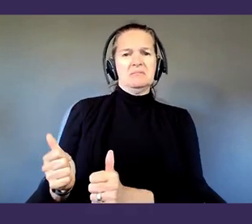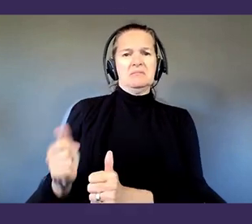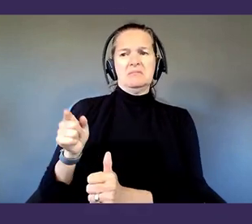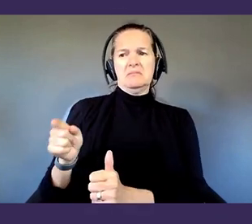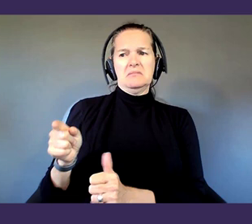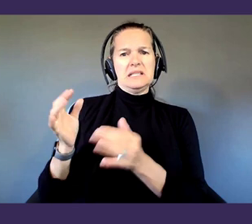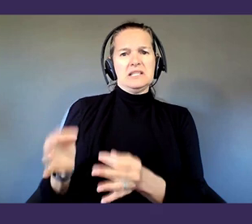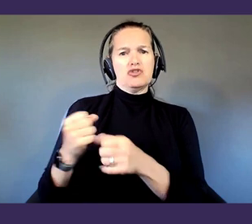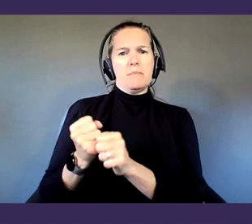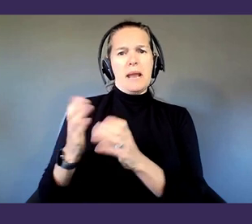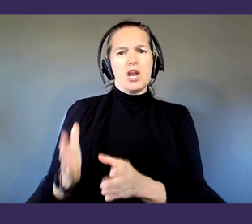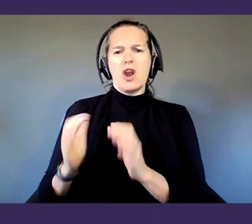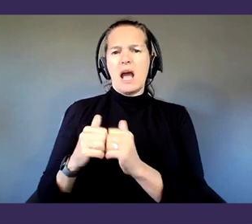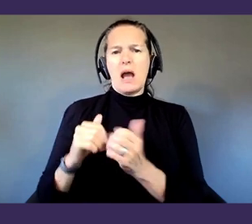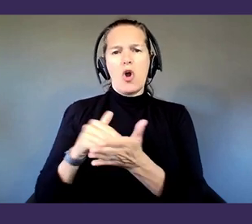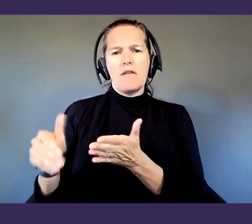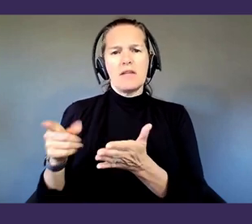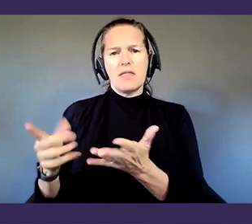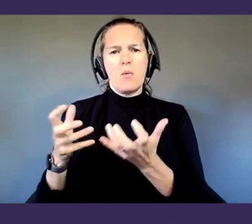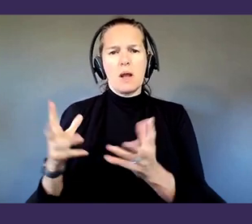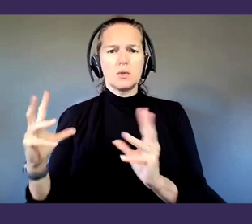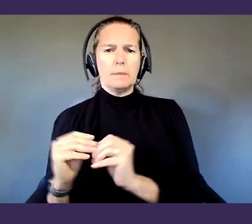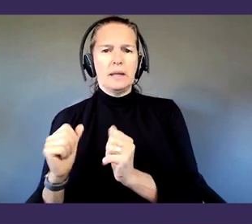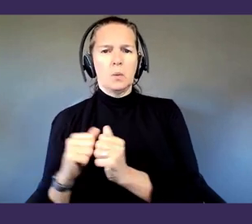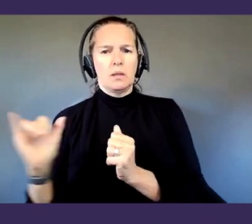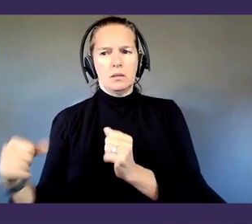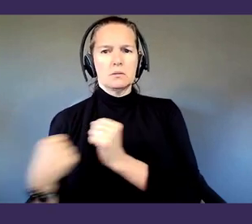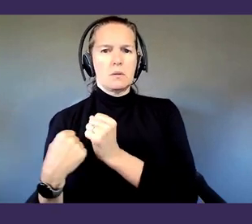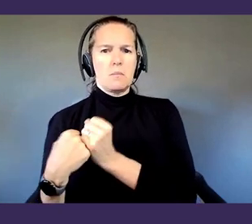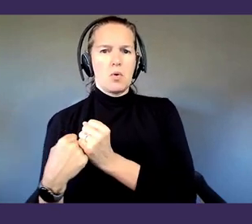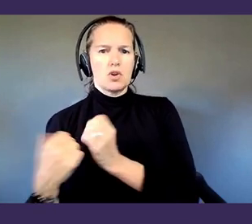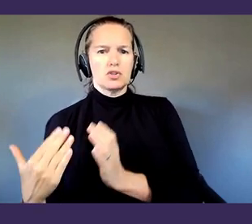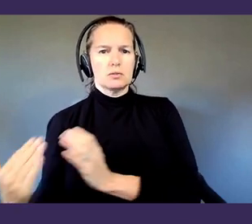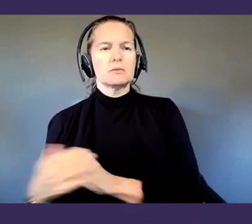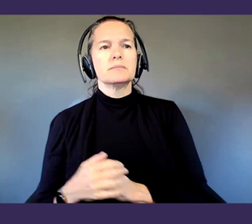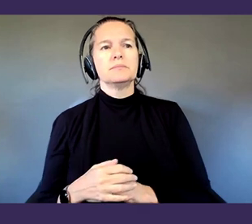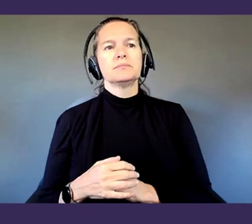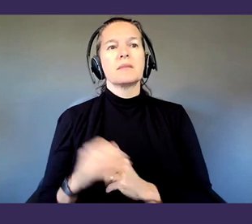how often they wanna meet with their supporters. So an SDM agreement can be used in combination